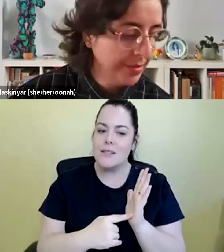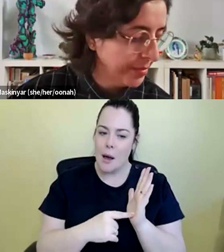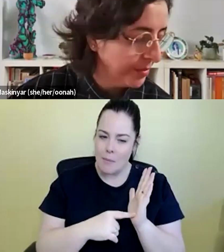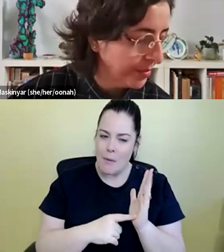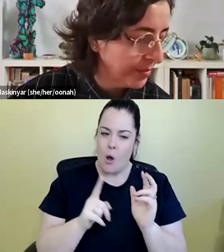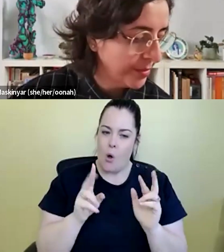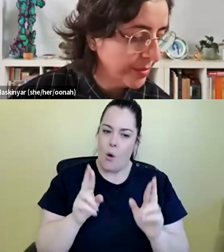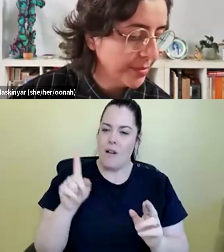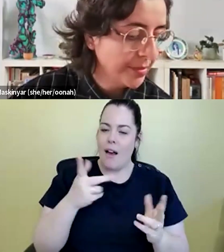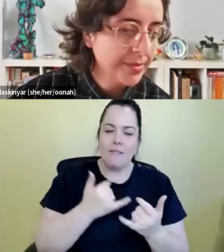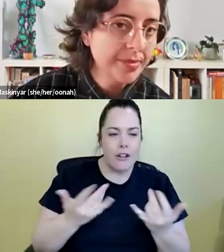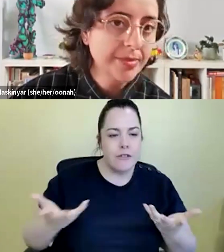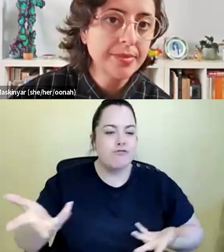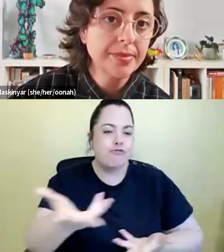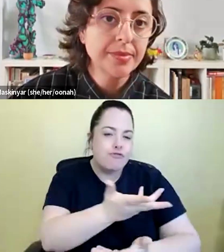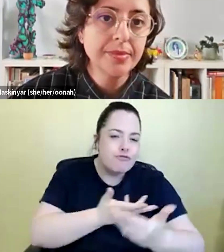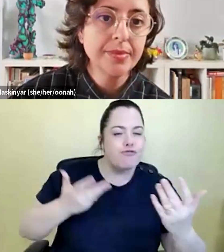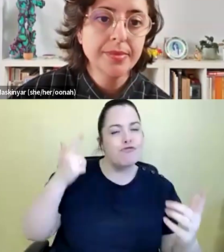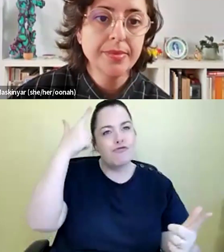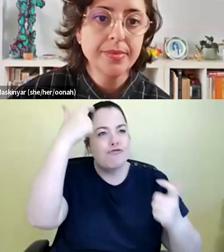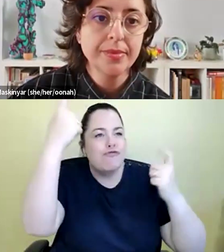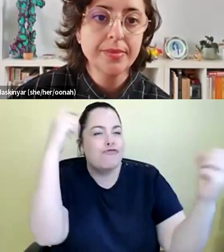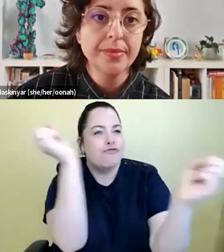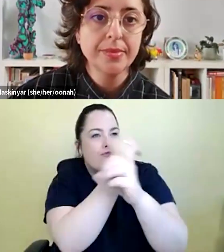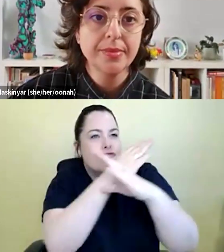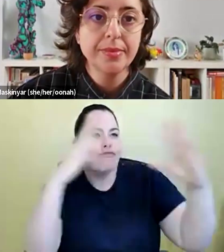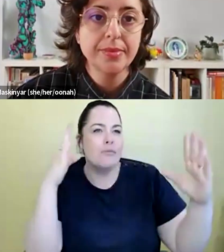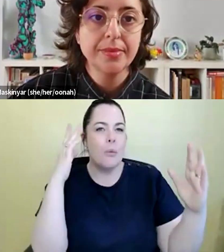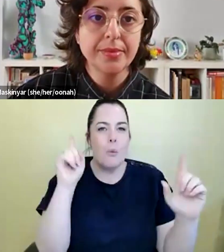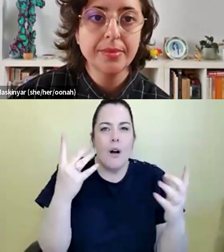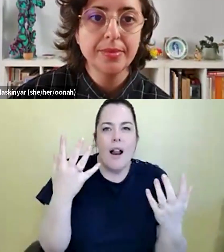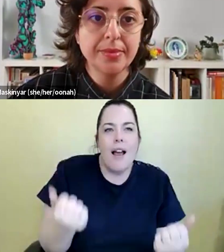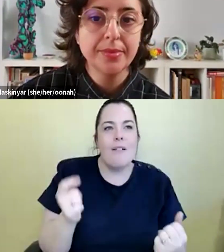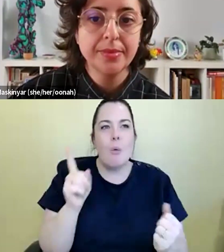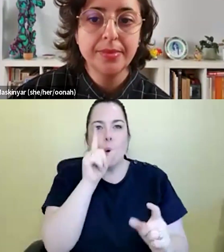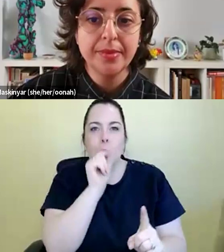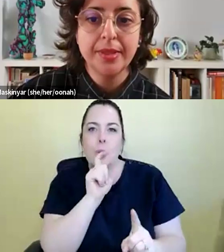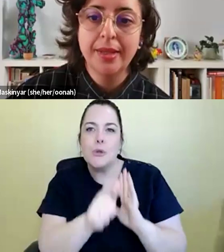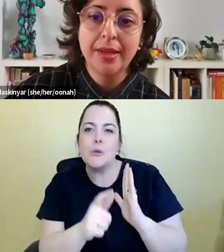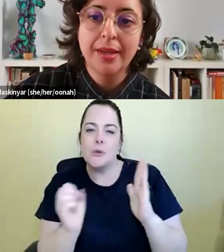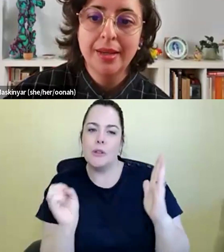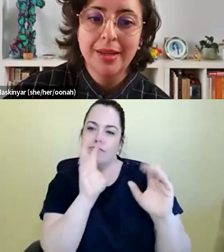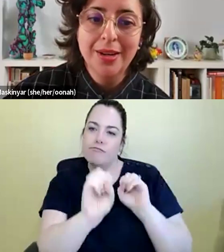about ideas and what should be, and getting that down on paper as part of your EOI.